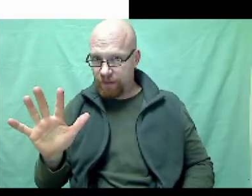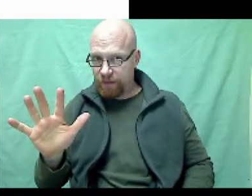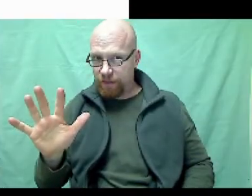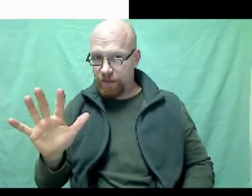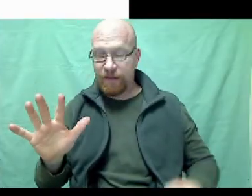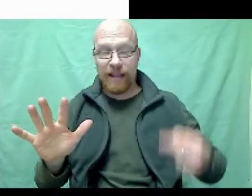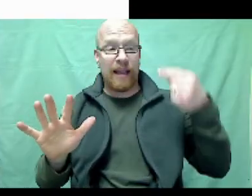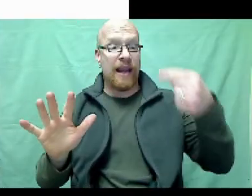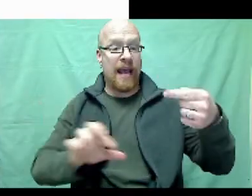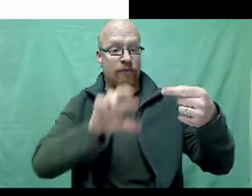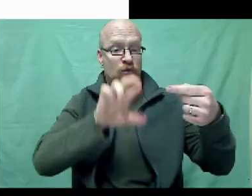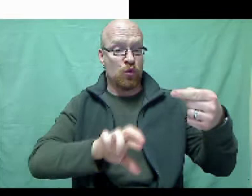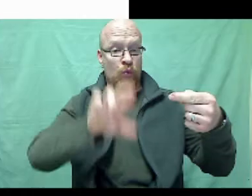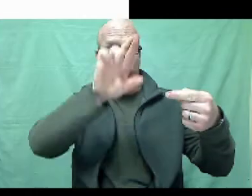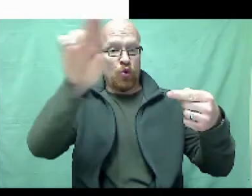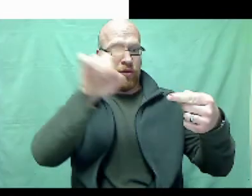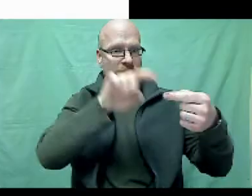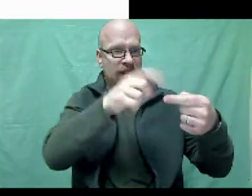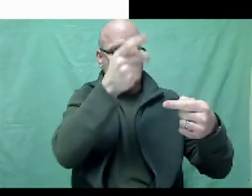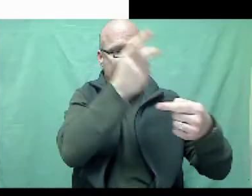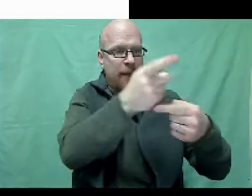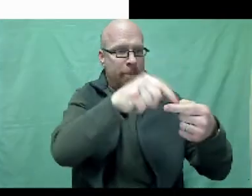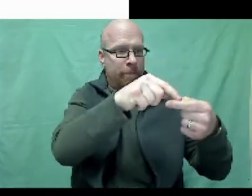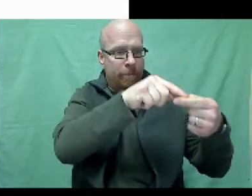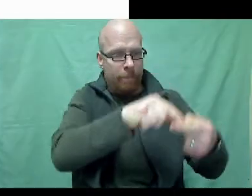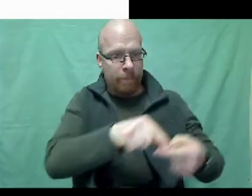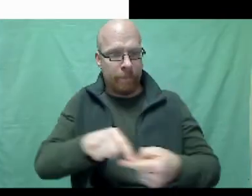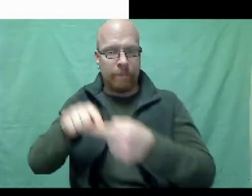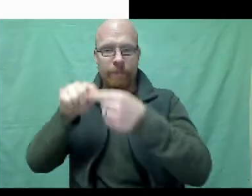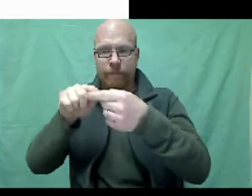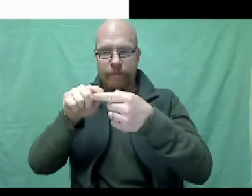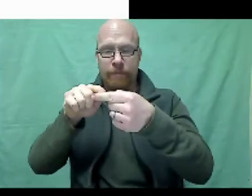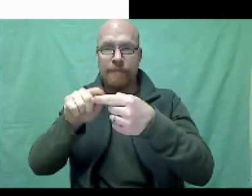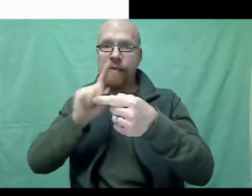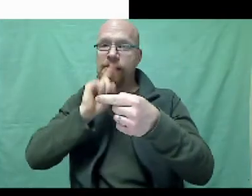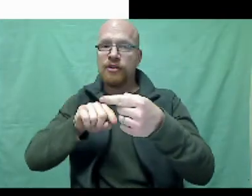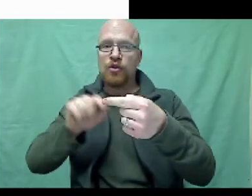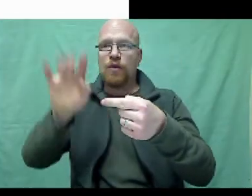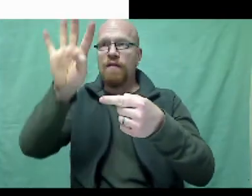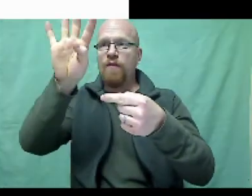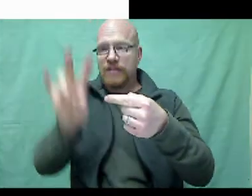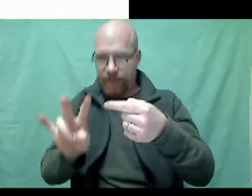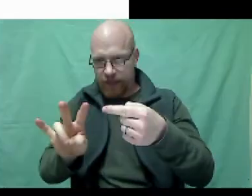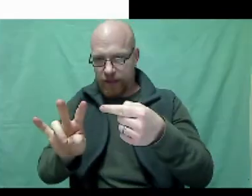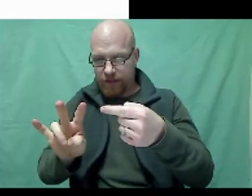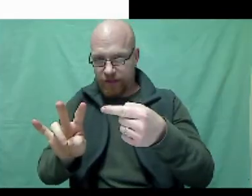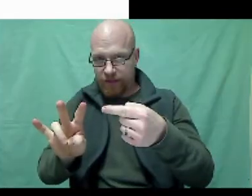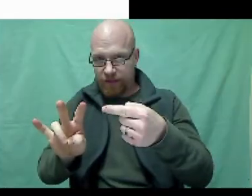Negative square root of 16 over 49. We keep the negative. It's negative 4/7.